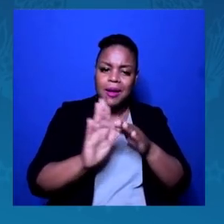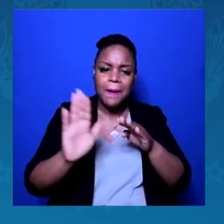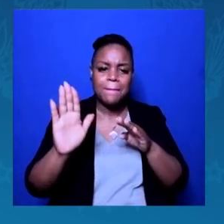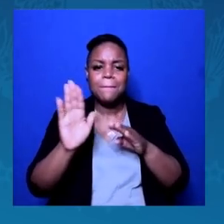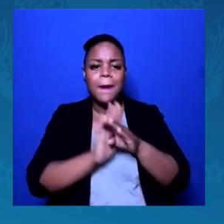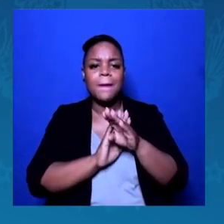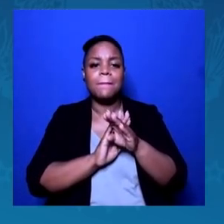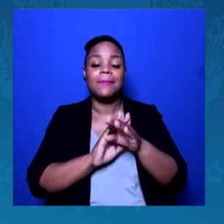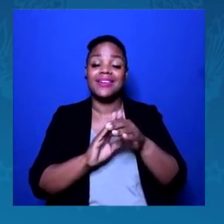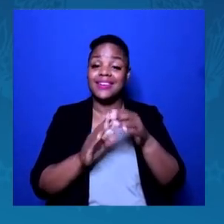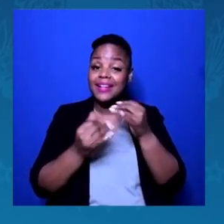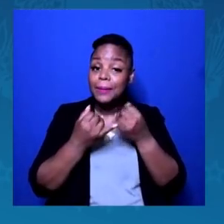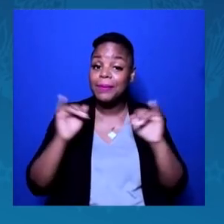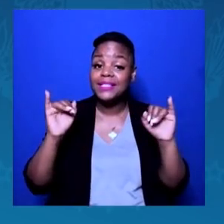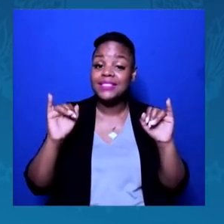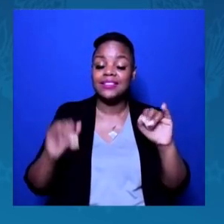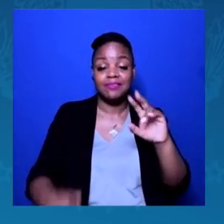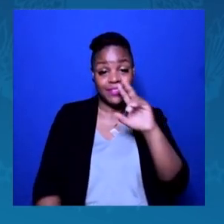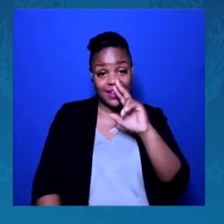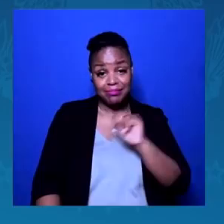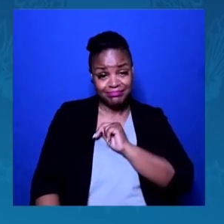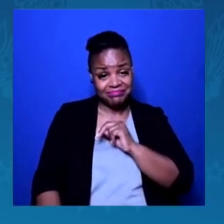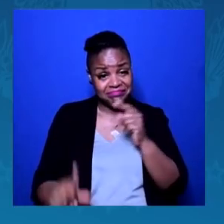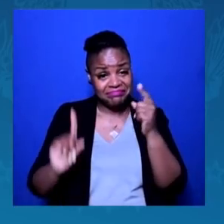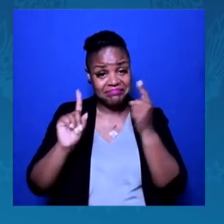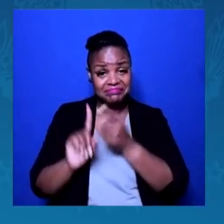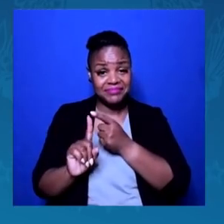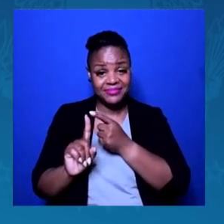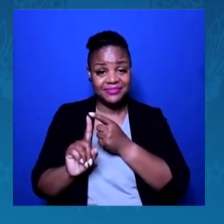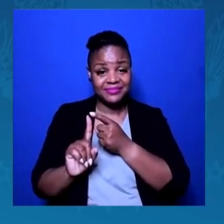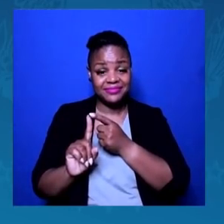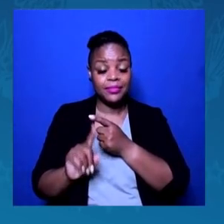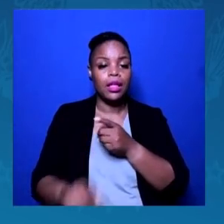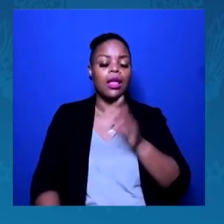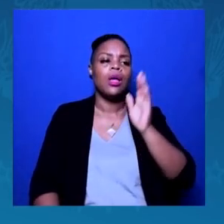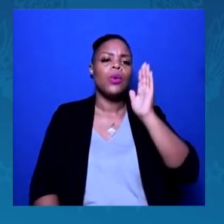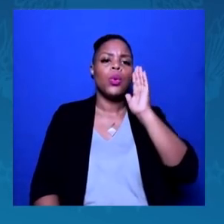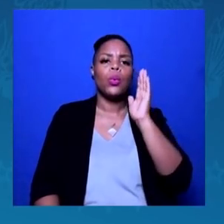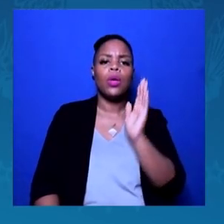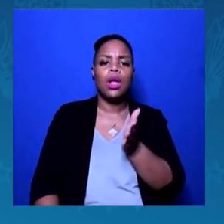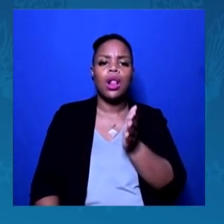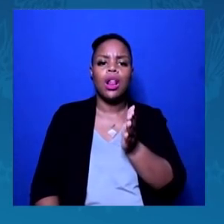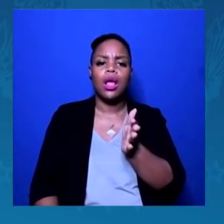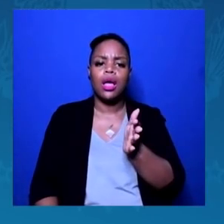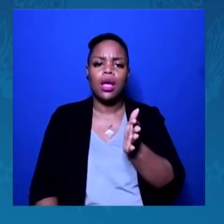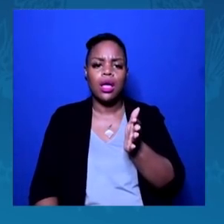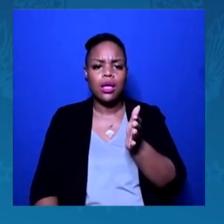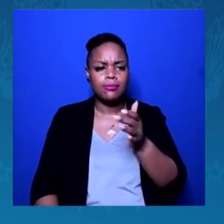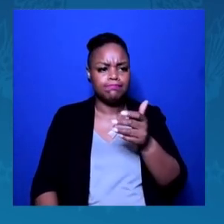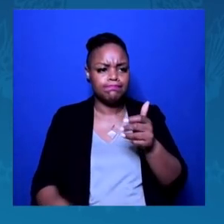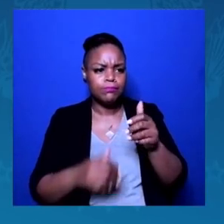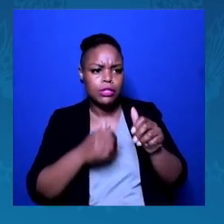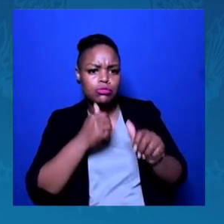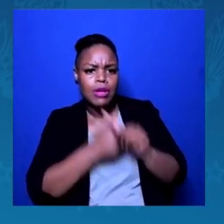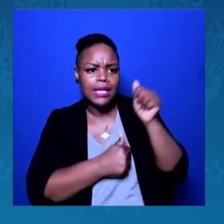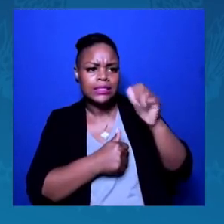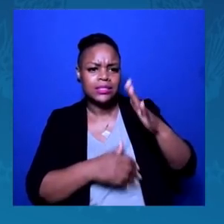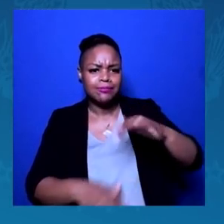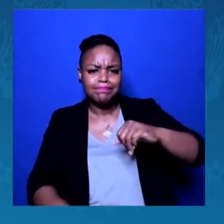to push back against threats to freedom of navigation and the rule based international order.